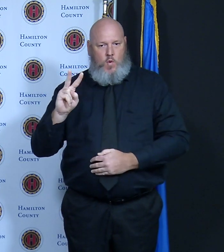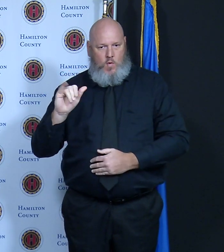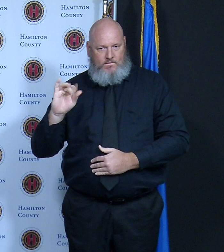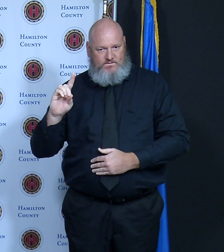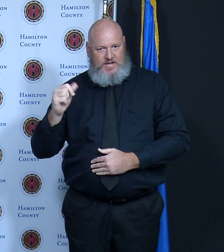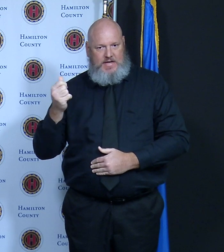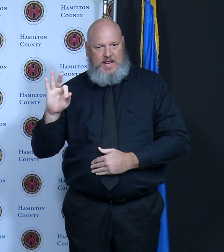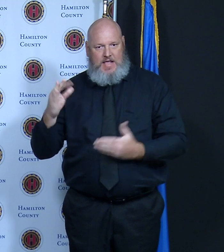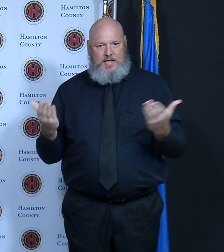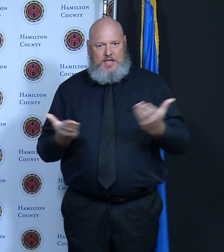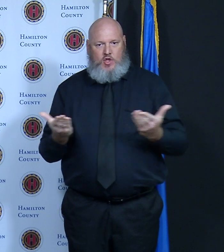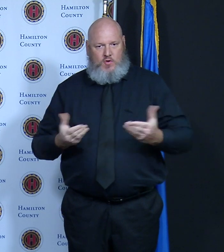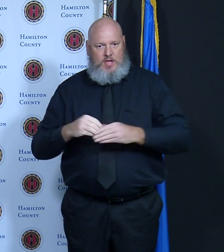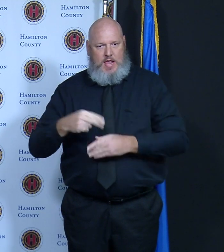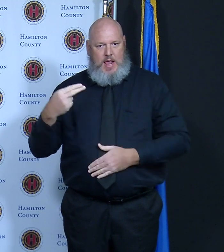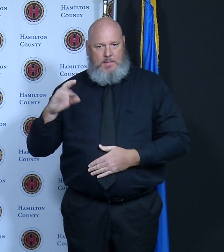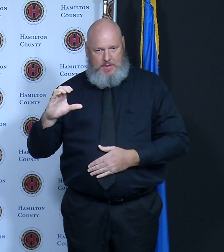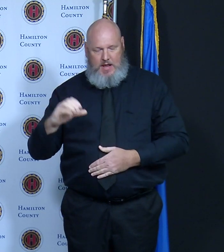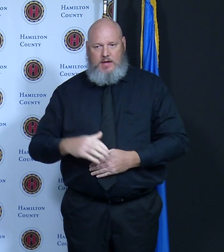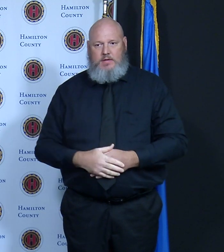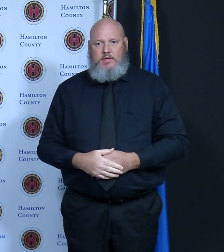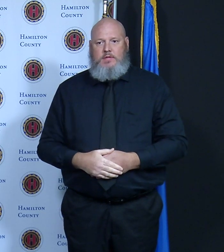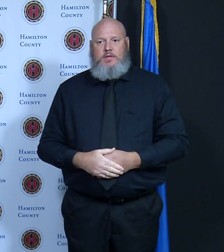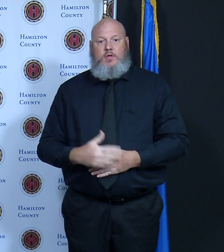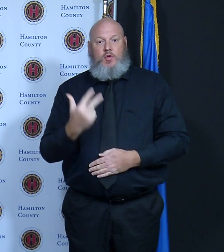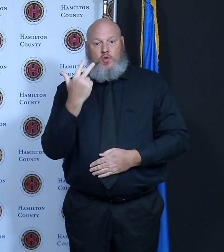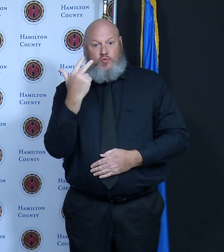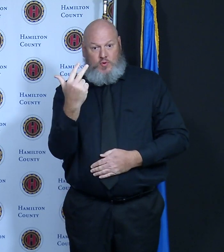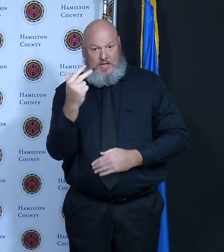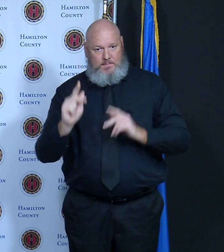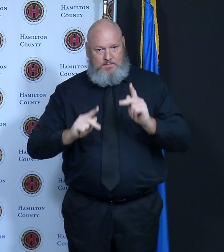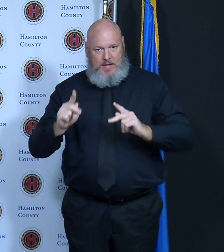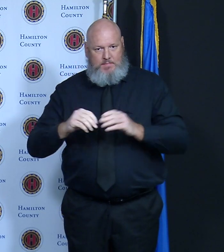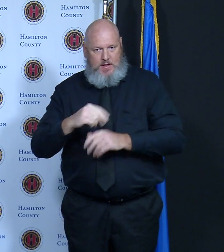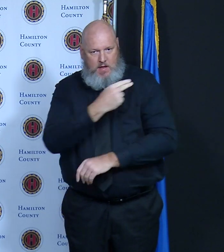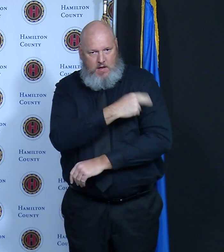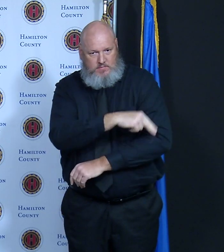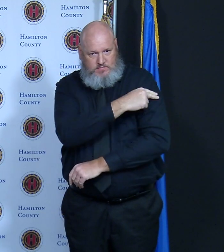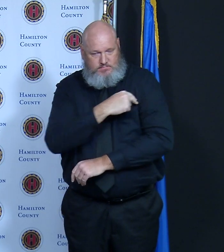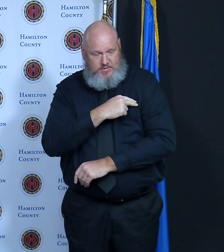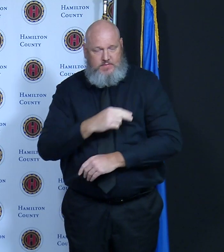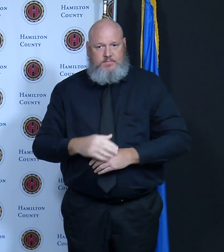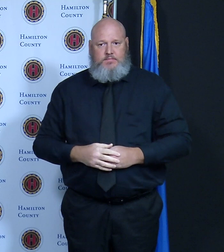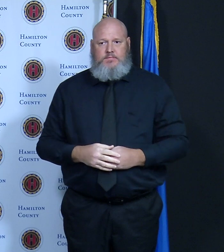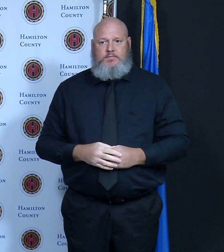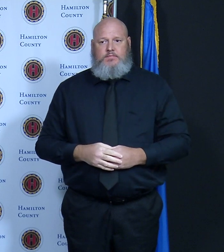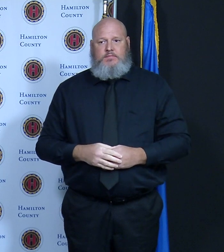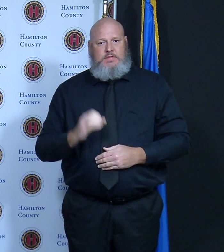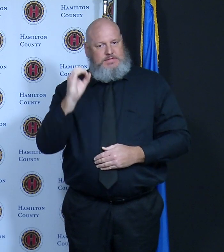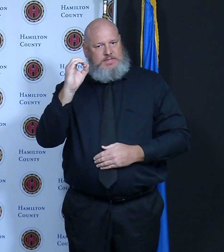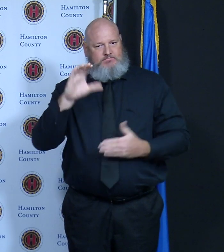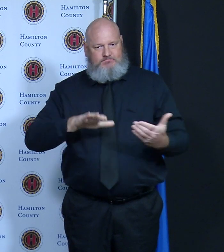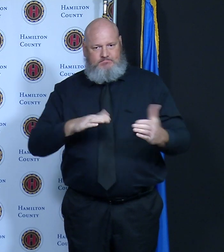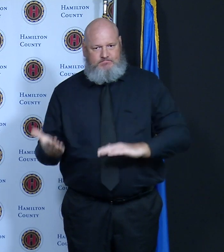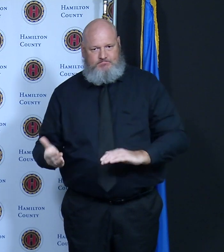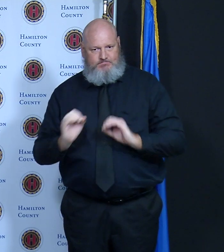individuals are hospitalized we have zero deaths if you recall our numbers